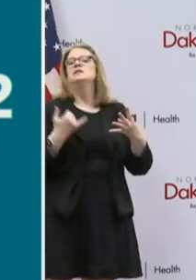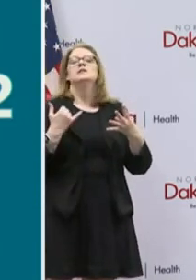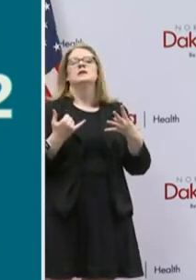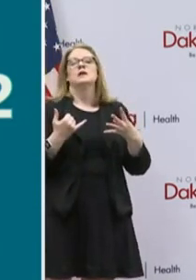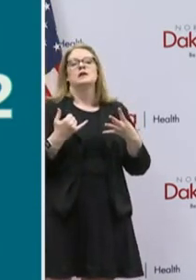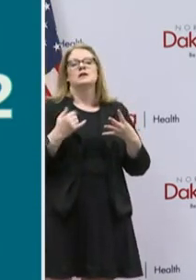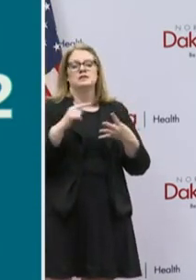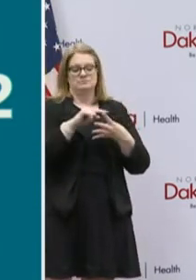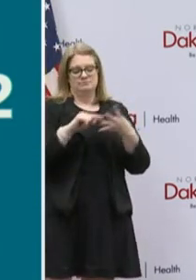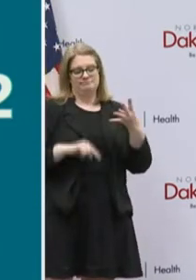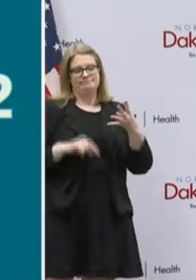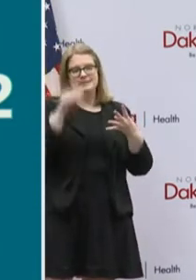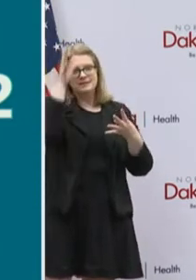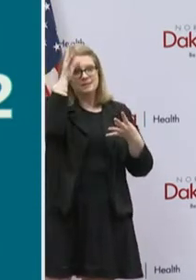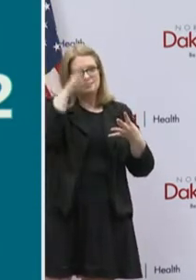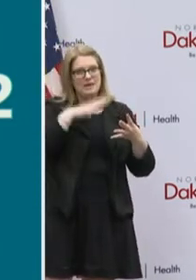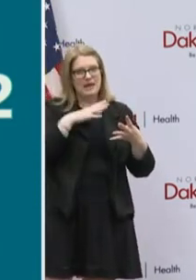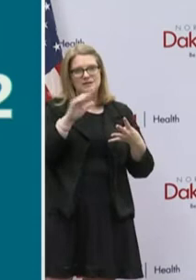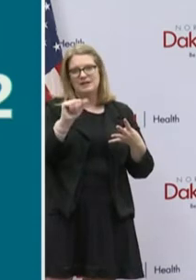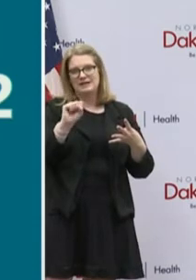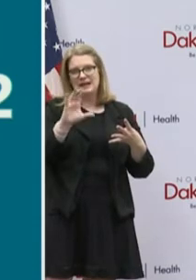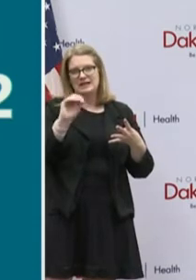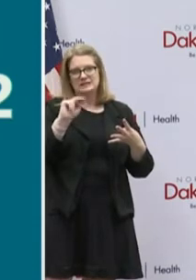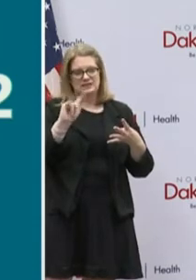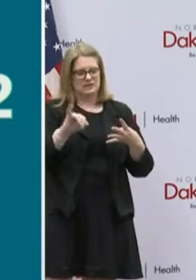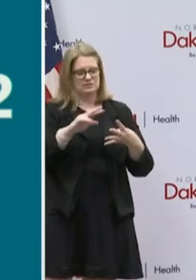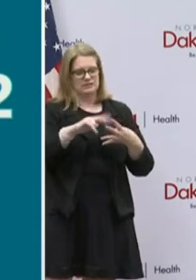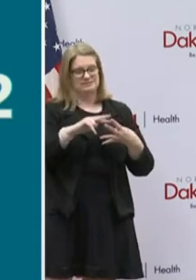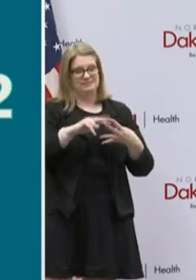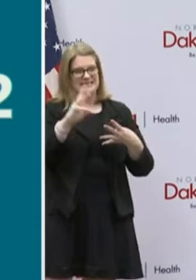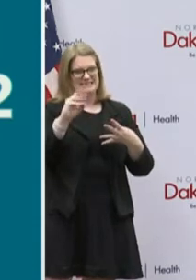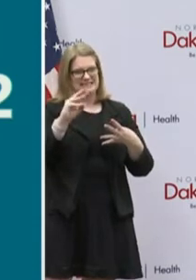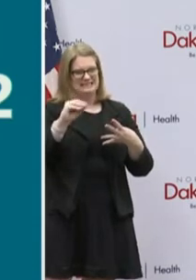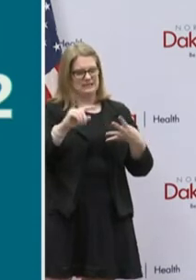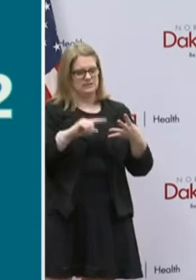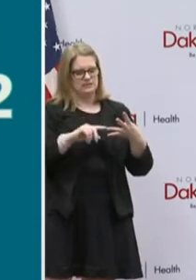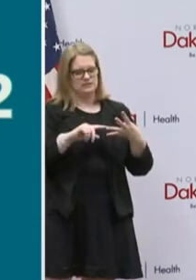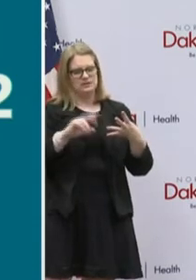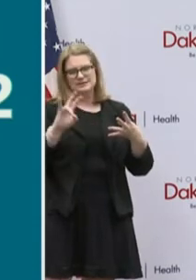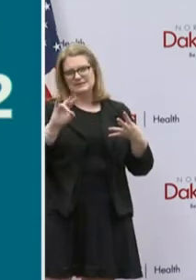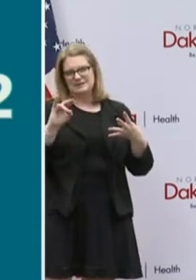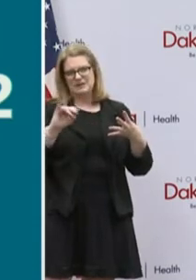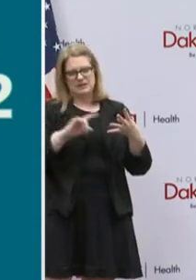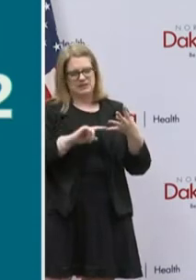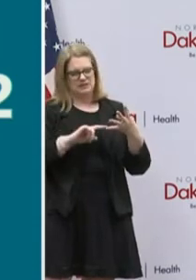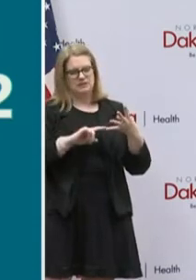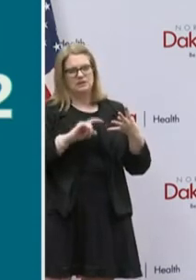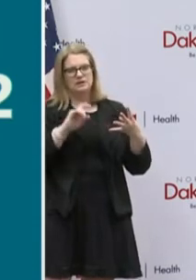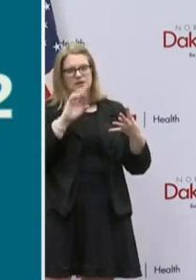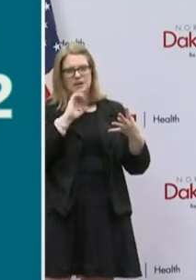WE HAVE FOUR ADDITIONAL DEATHS THAT ARE REPORTING AS PART OF TODAY'S REPORTING PERIOD, ALL OF THESE MEN, FROM CASS COUNTY, TWO